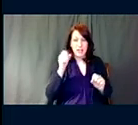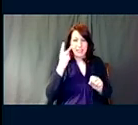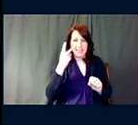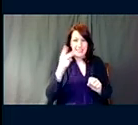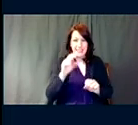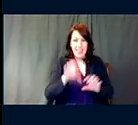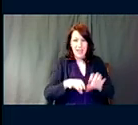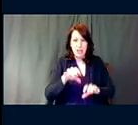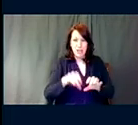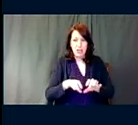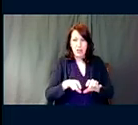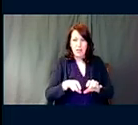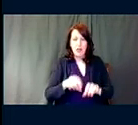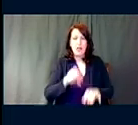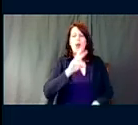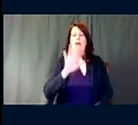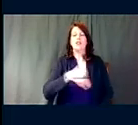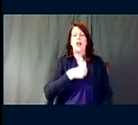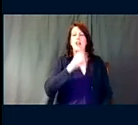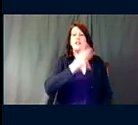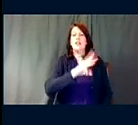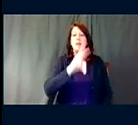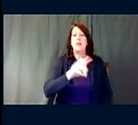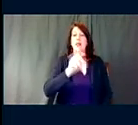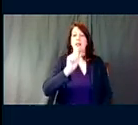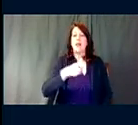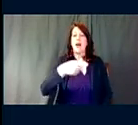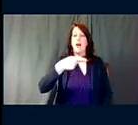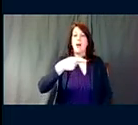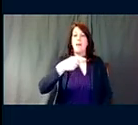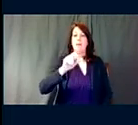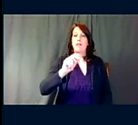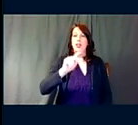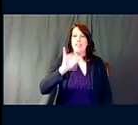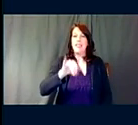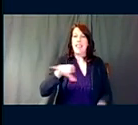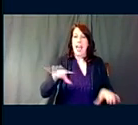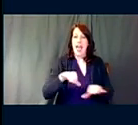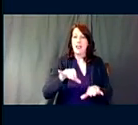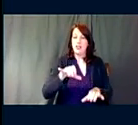IS ABLE TO SEE THE CHAT